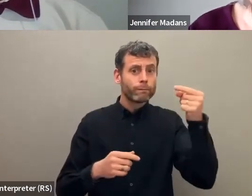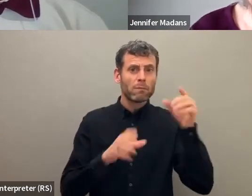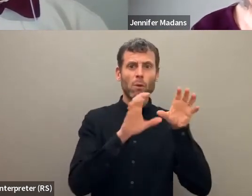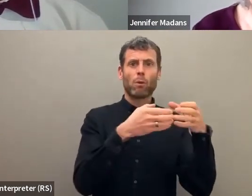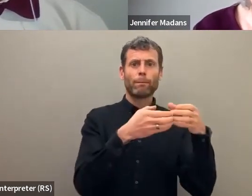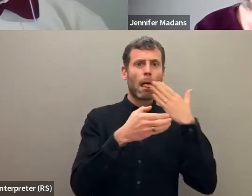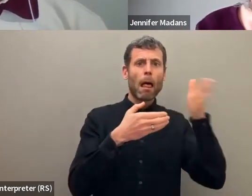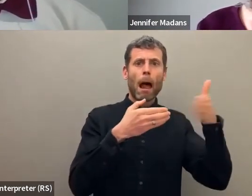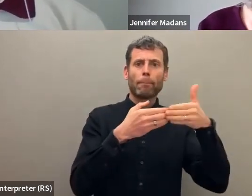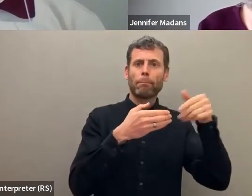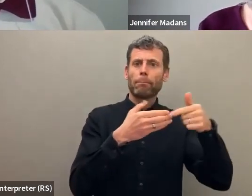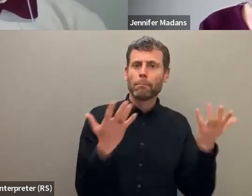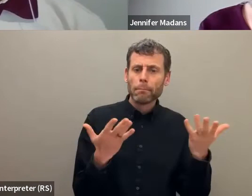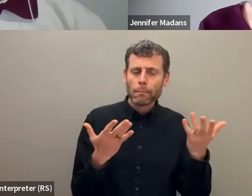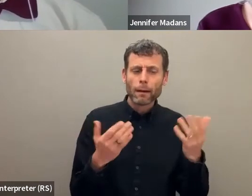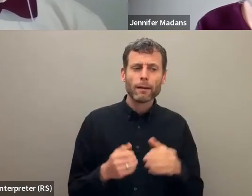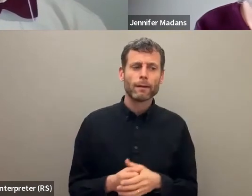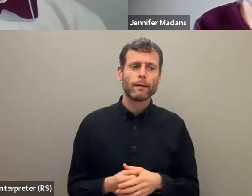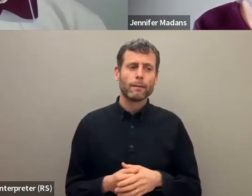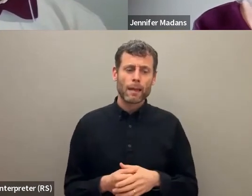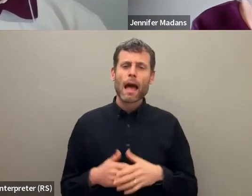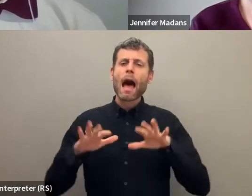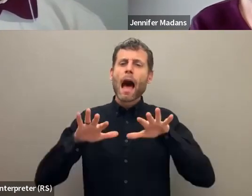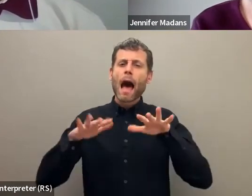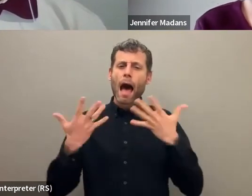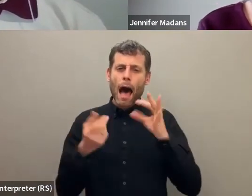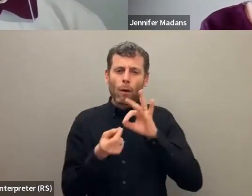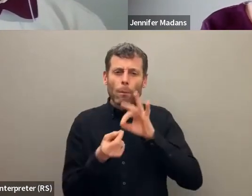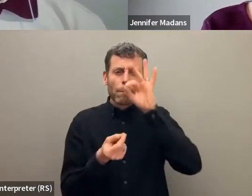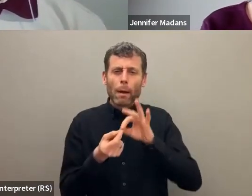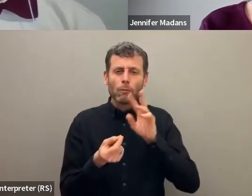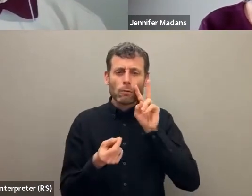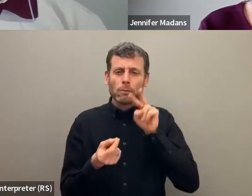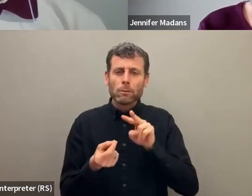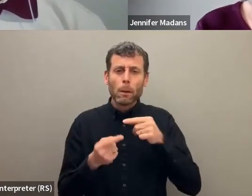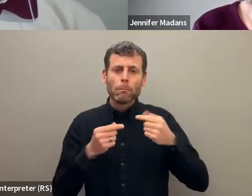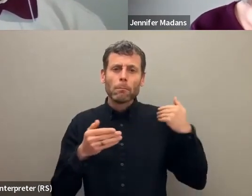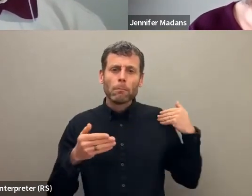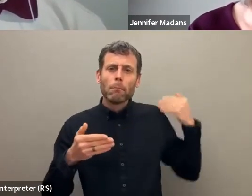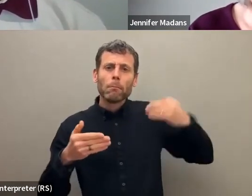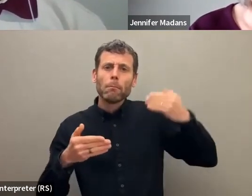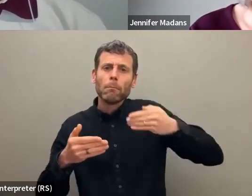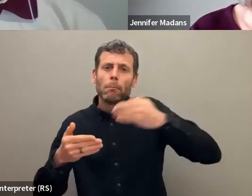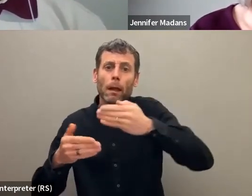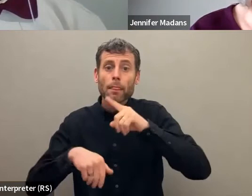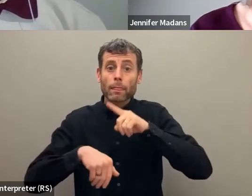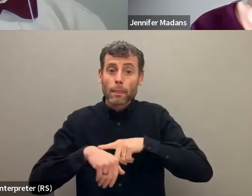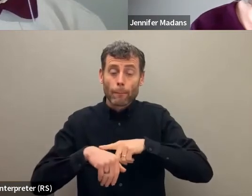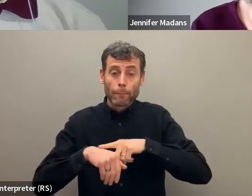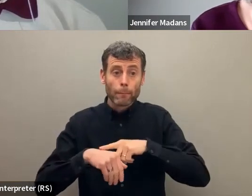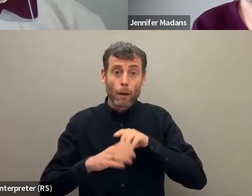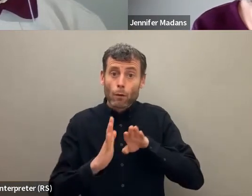Jennifer Madans: when in fact it encompasses a very wide range of topics and when you think about it, since disability and functioning relate to all aspects of life.